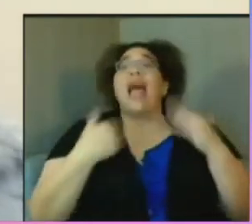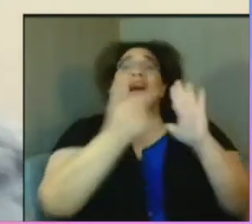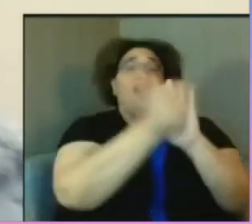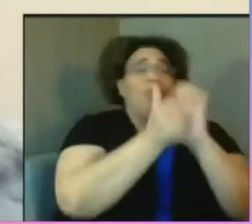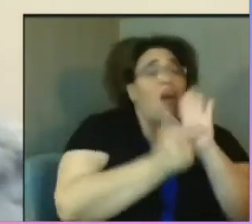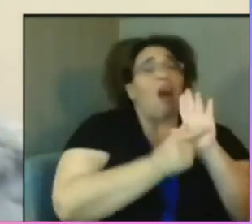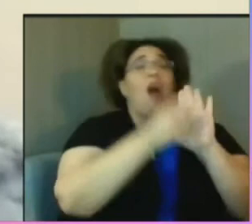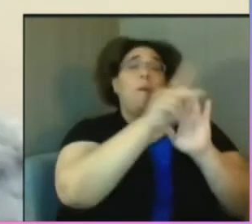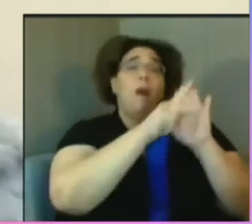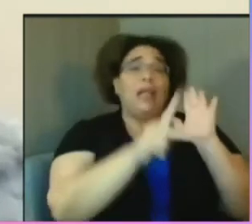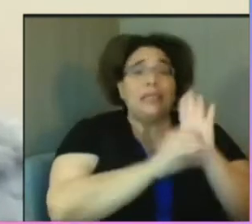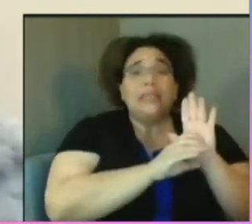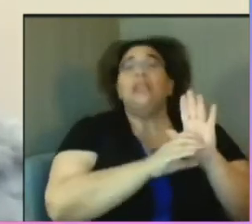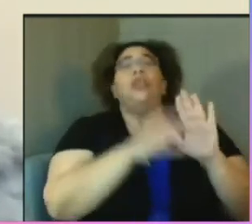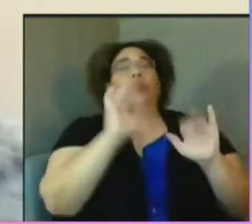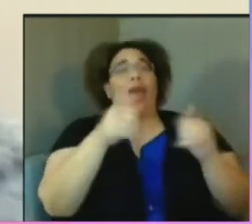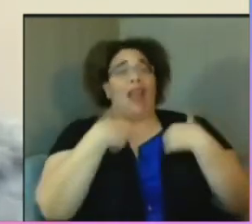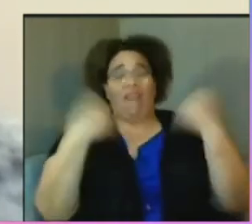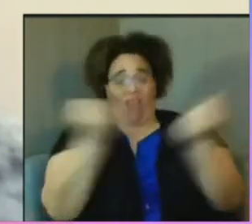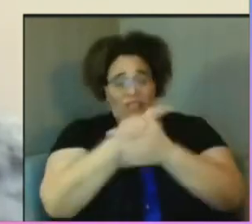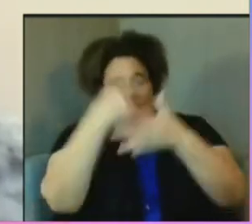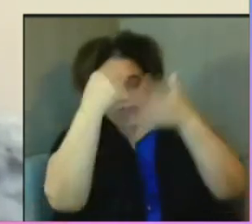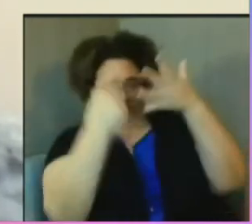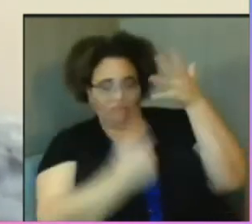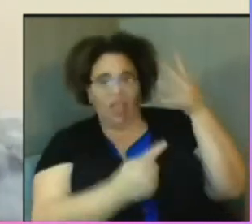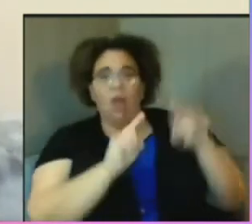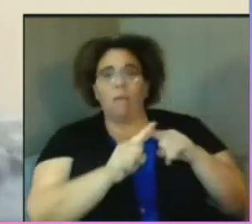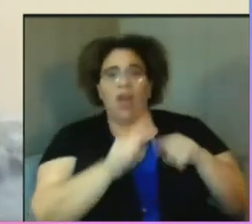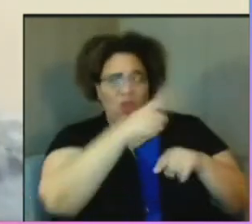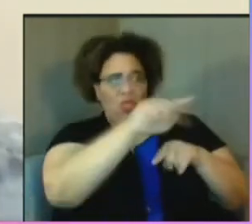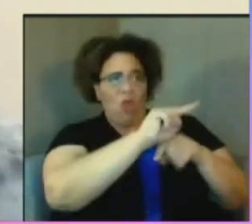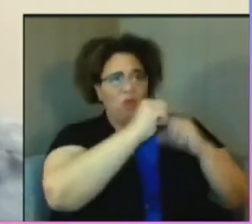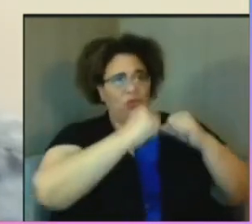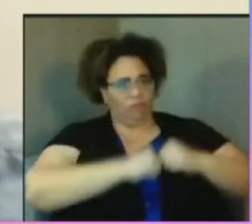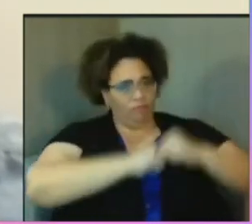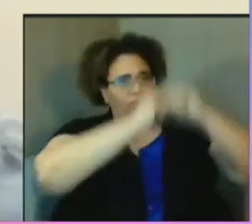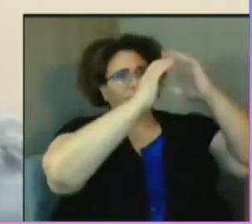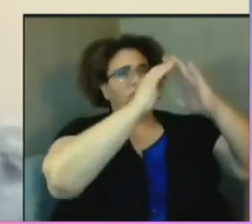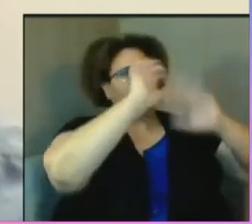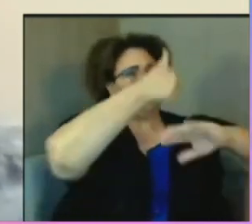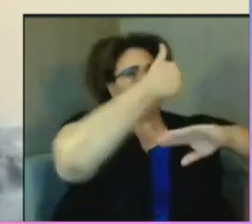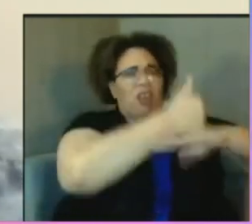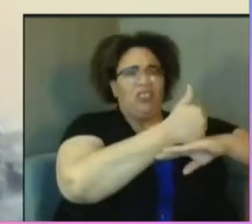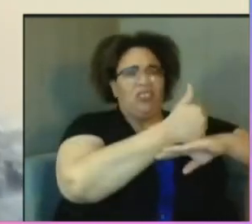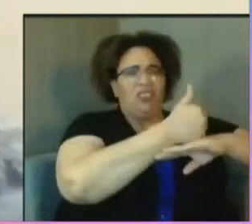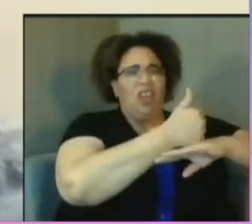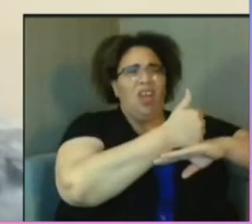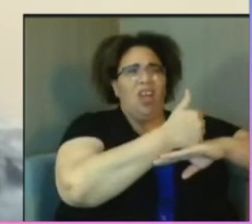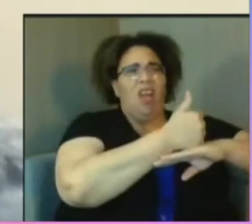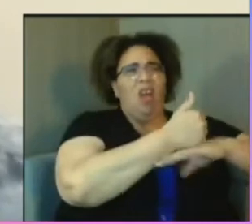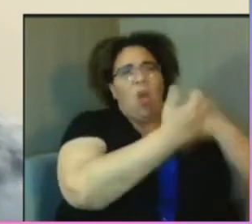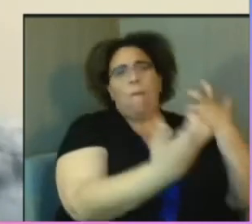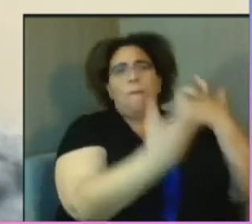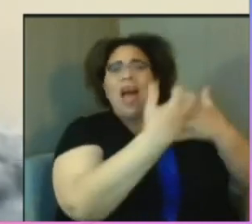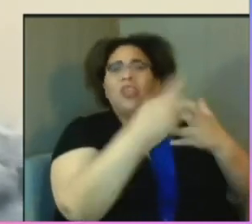and at the end of the day, those structures adapt to maintain power for the people who have always had power